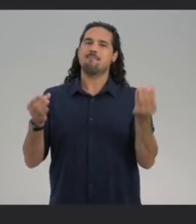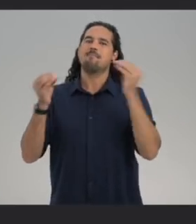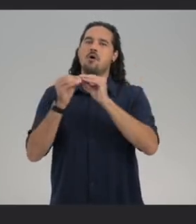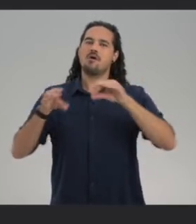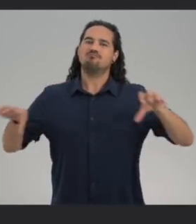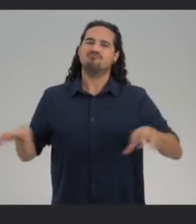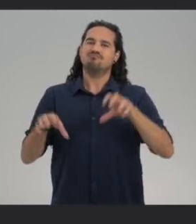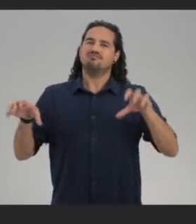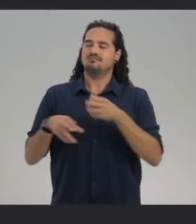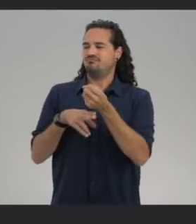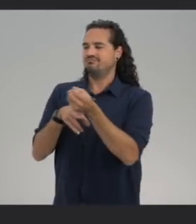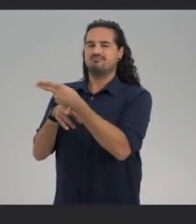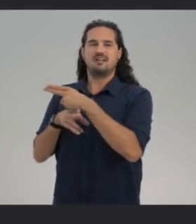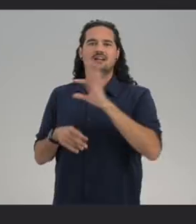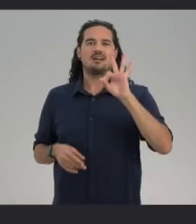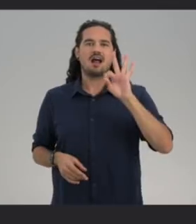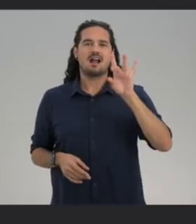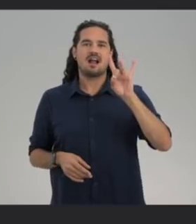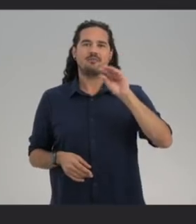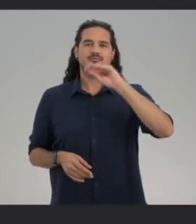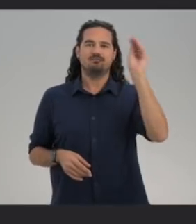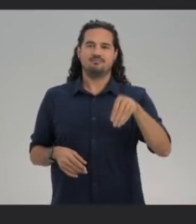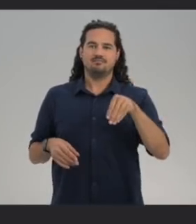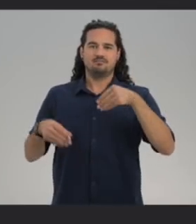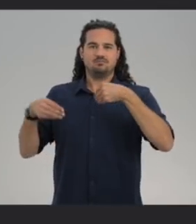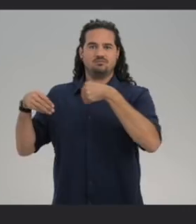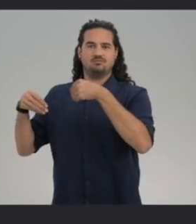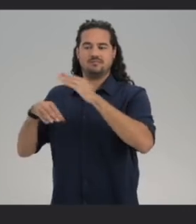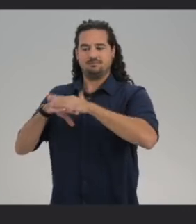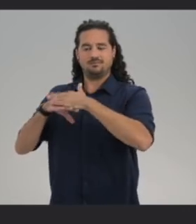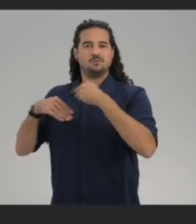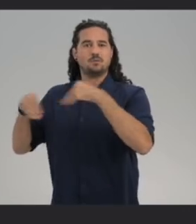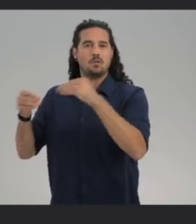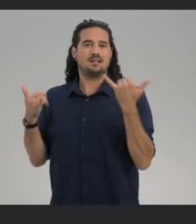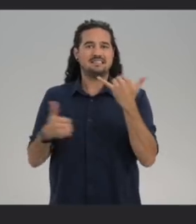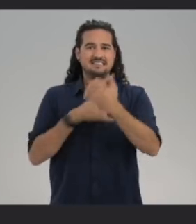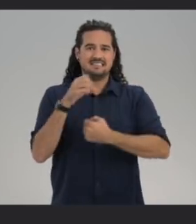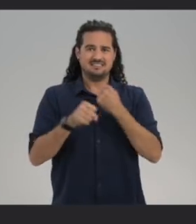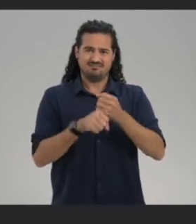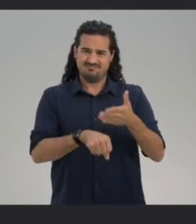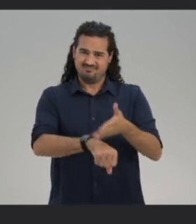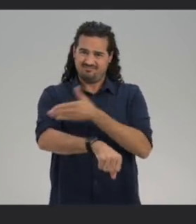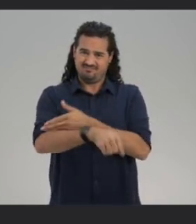than 98% of PC laptops sold in the last year, a huge increase in battery life,